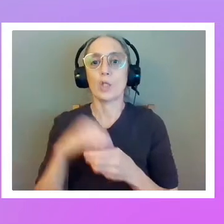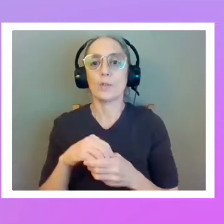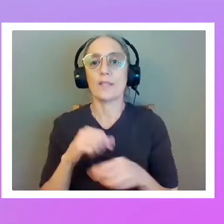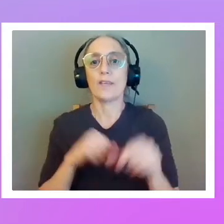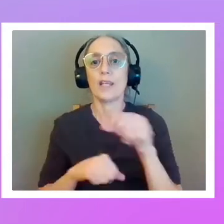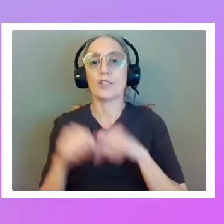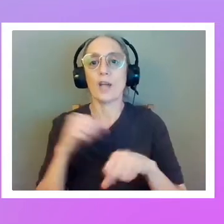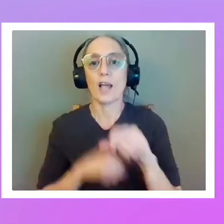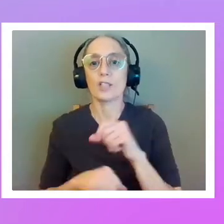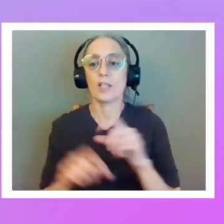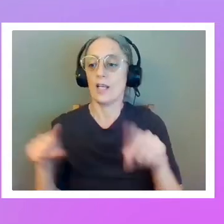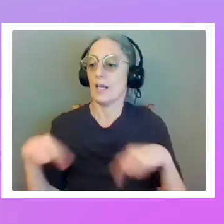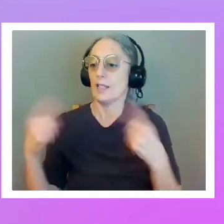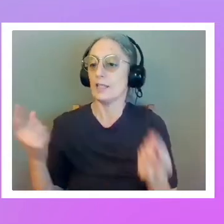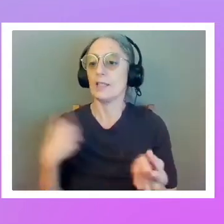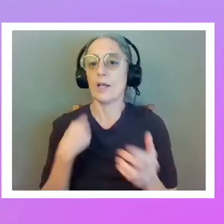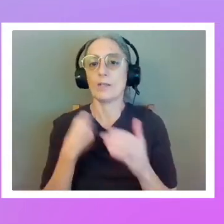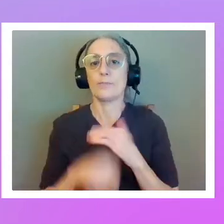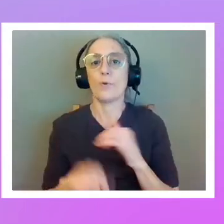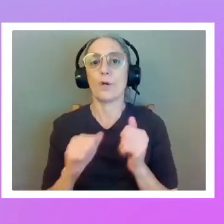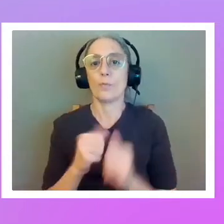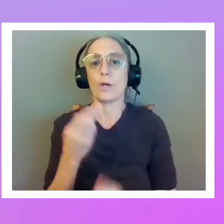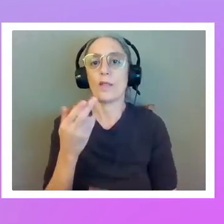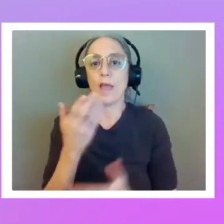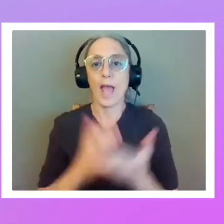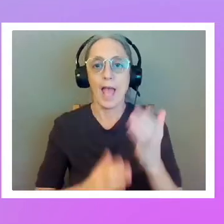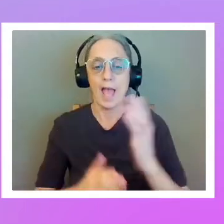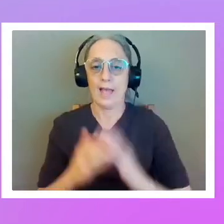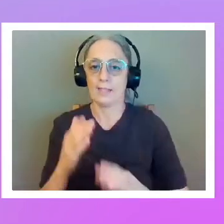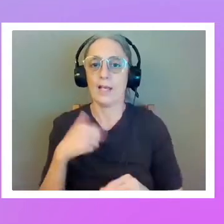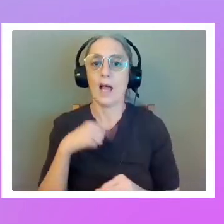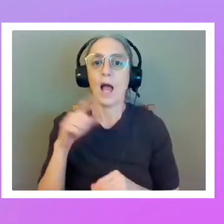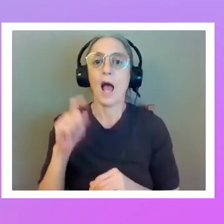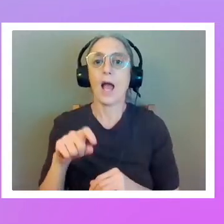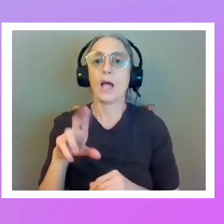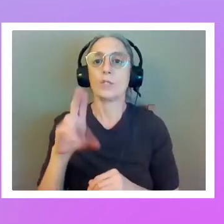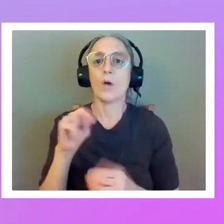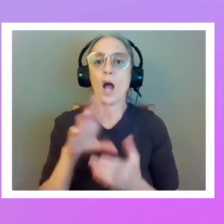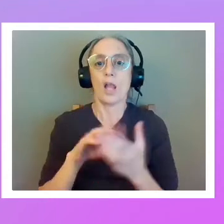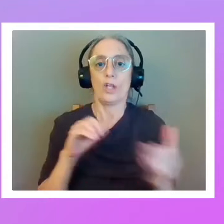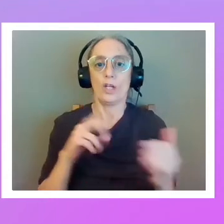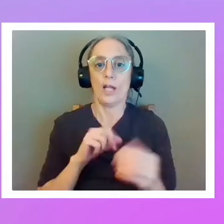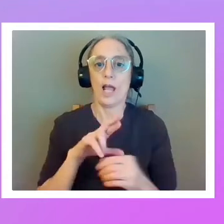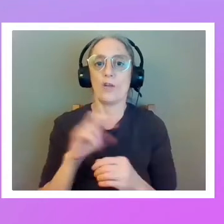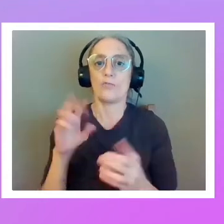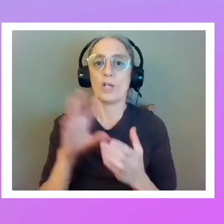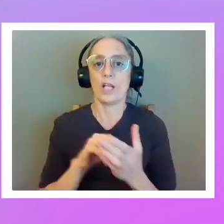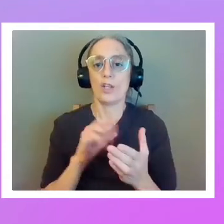Since I was born with hands I had to unlearn and relearn a lot of things